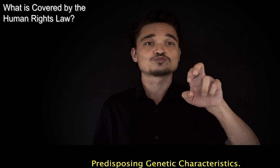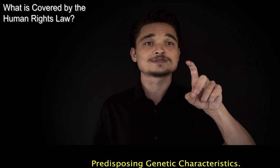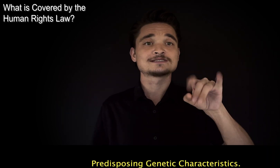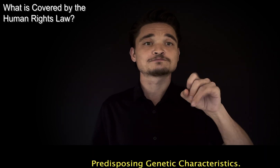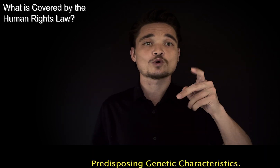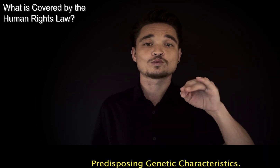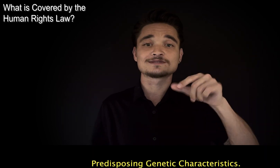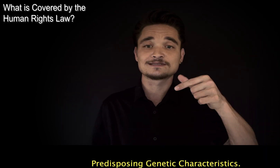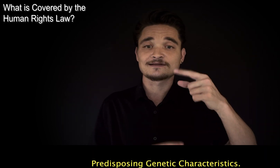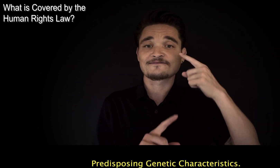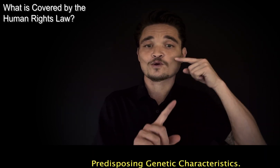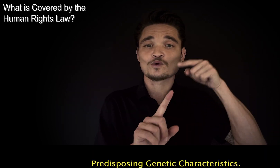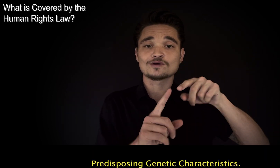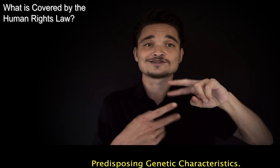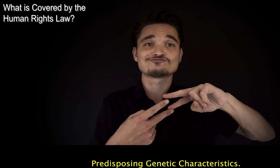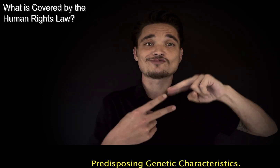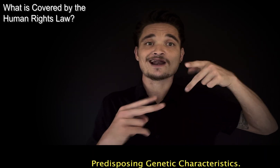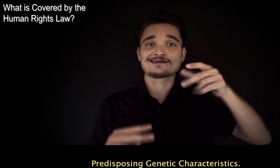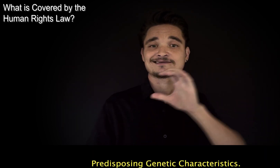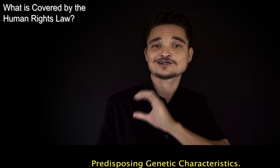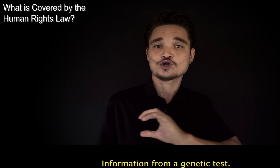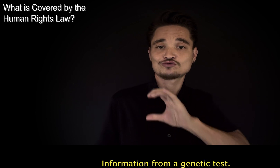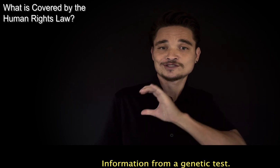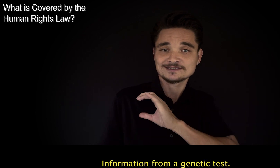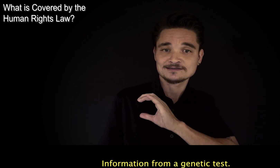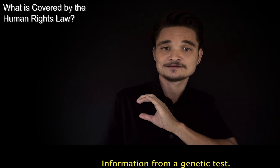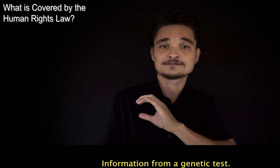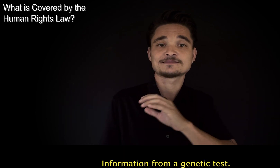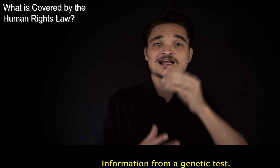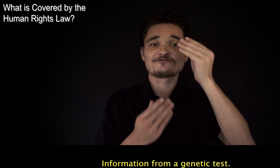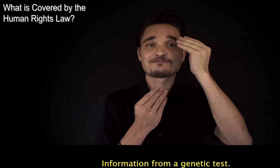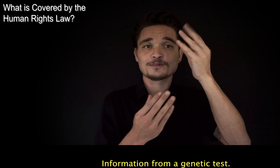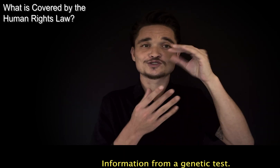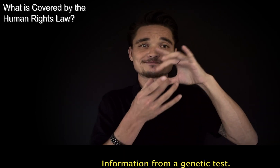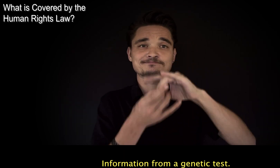Predisposing Genetic Characteristics. Information from a genetic test.